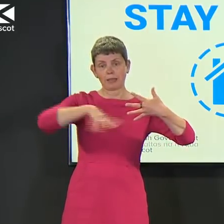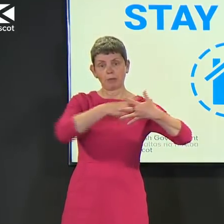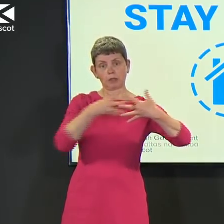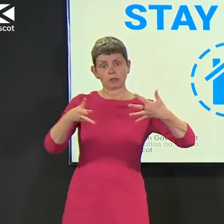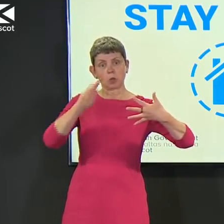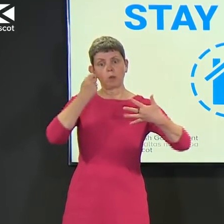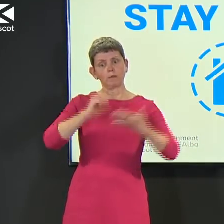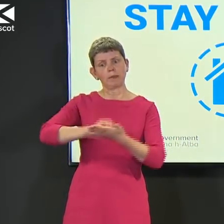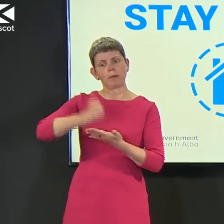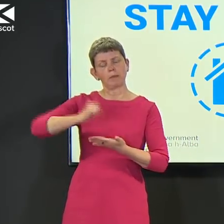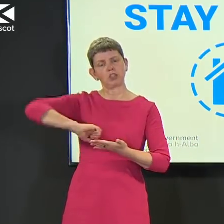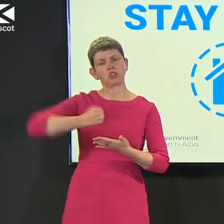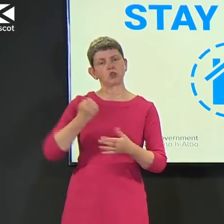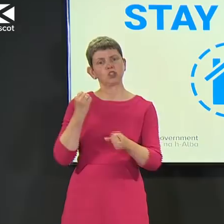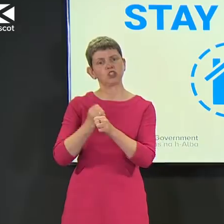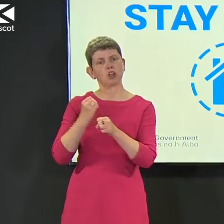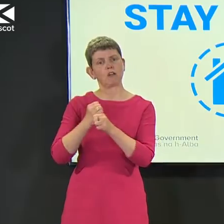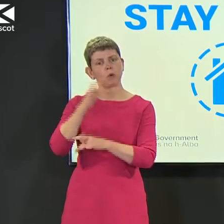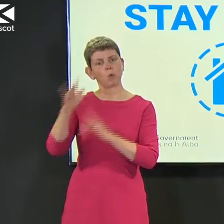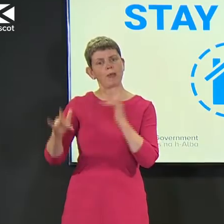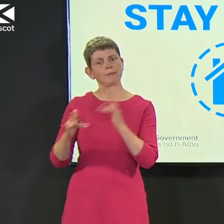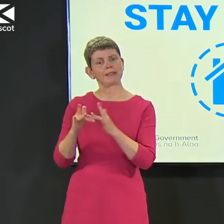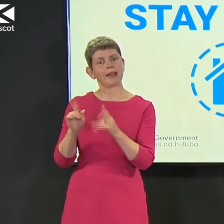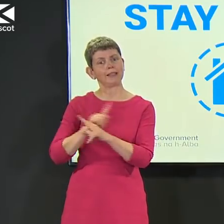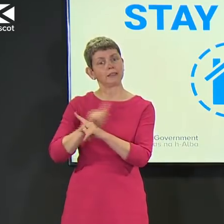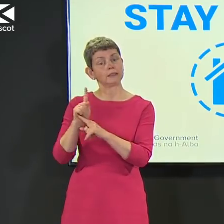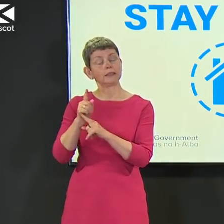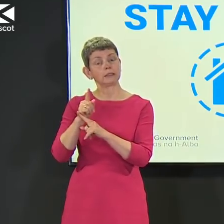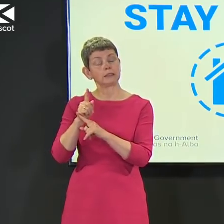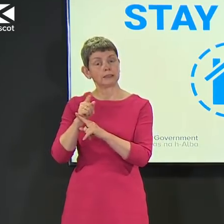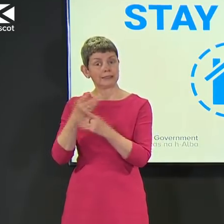the Scottish government's website later today which will let you see what is possible at each